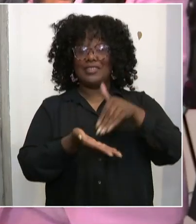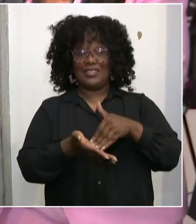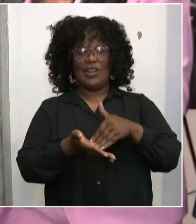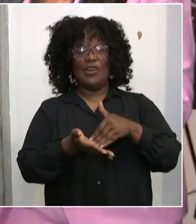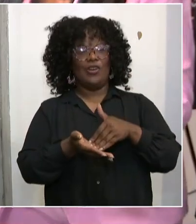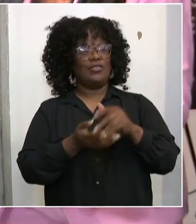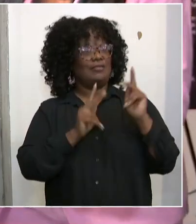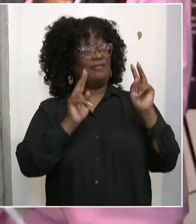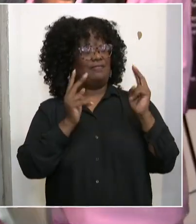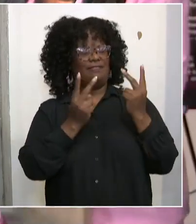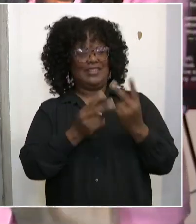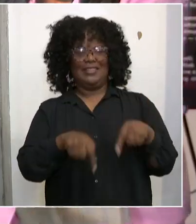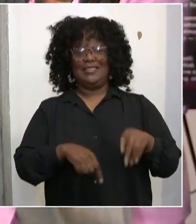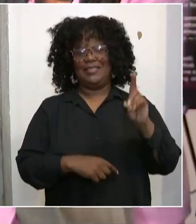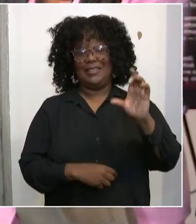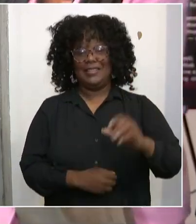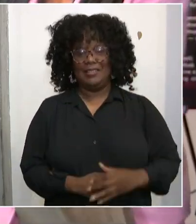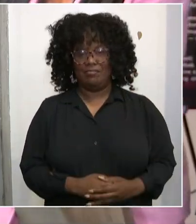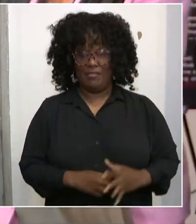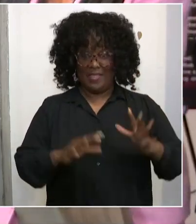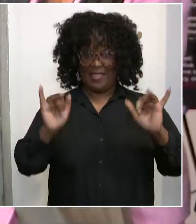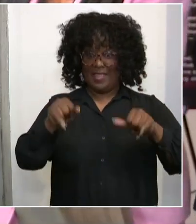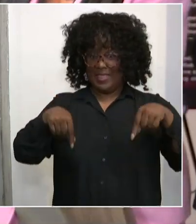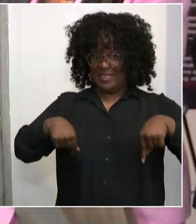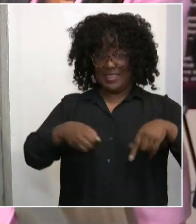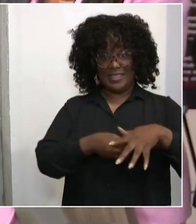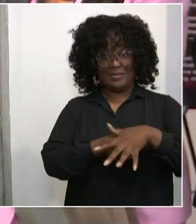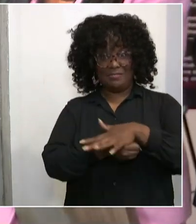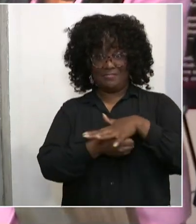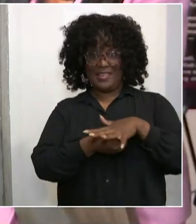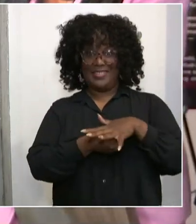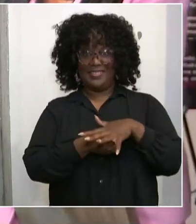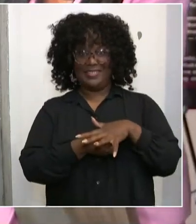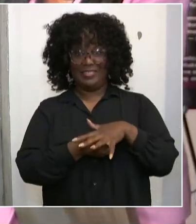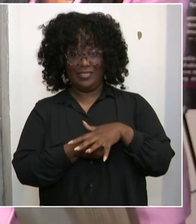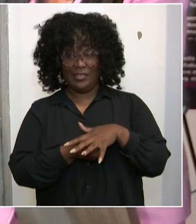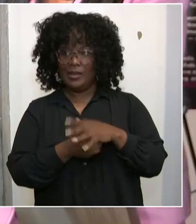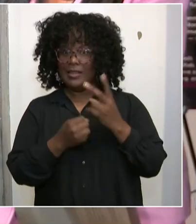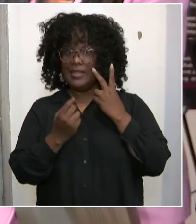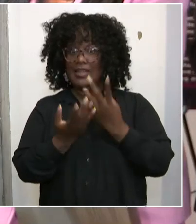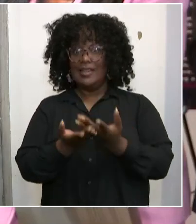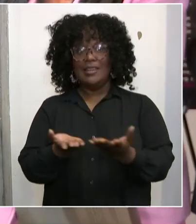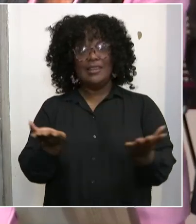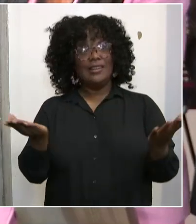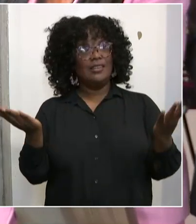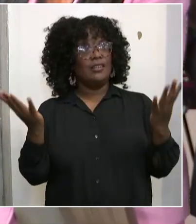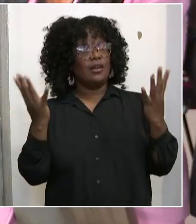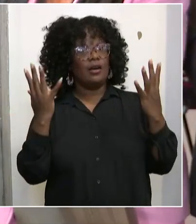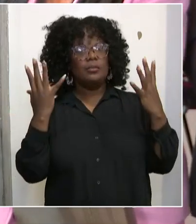So the fun thing for me is to see something like this actually come to fruition, and we've been working hard with so many different people,